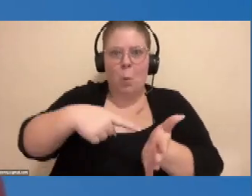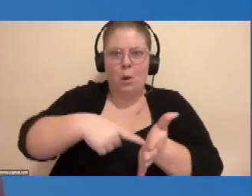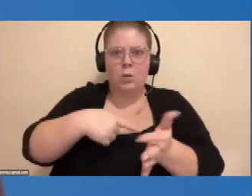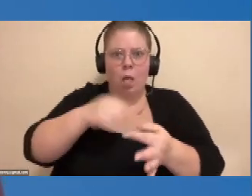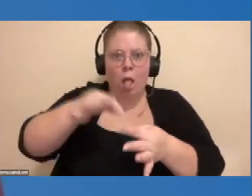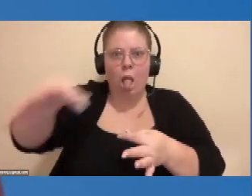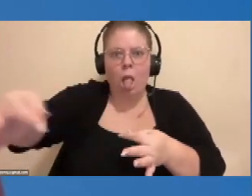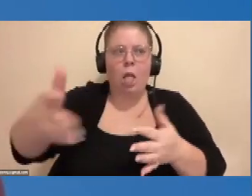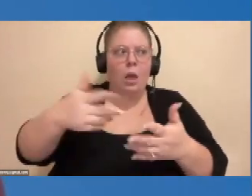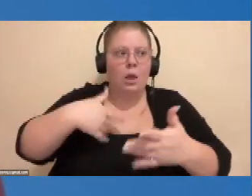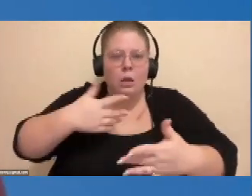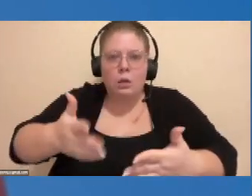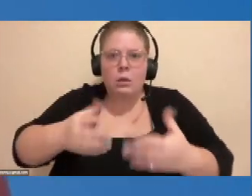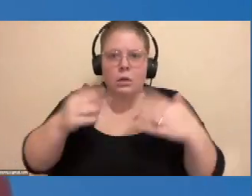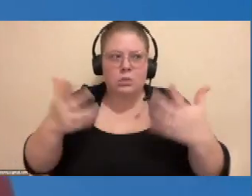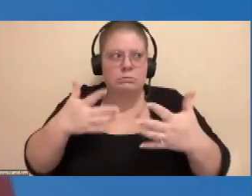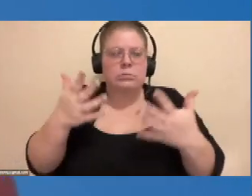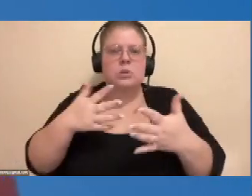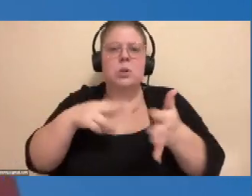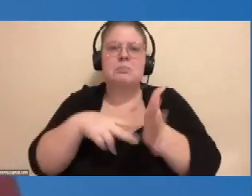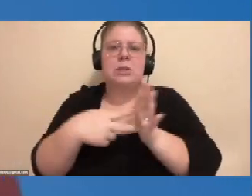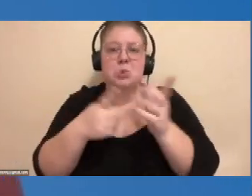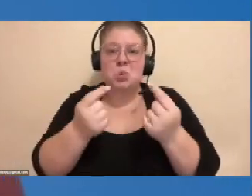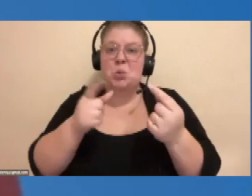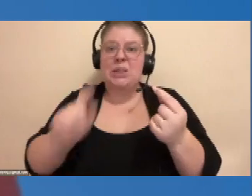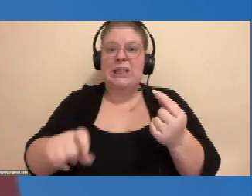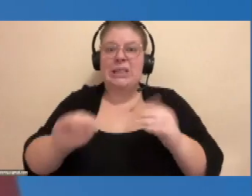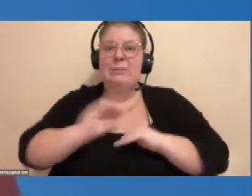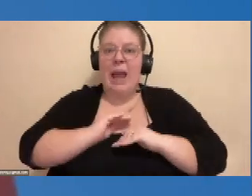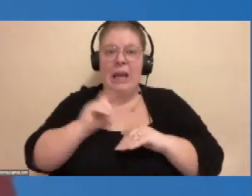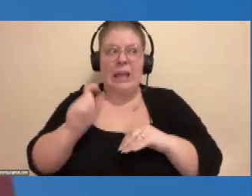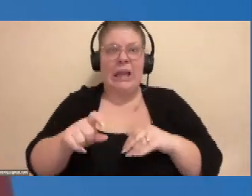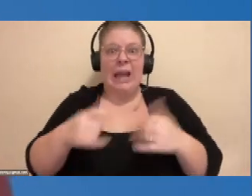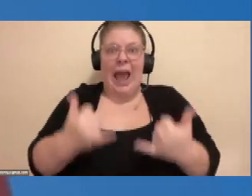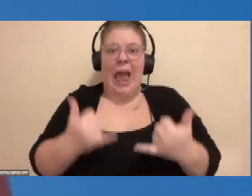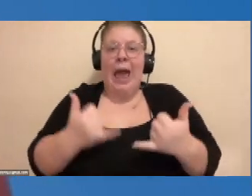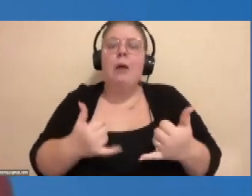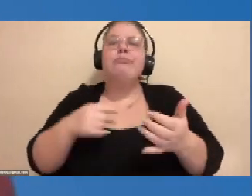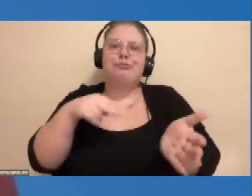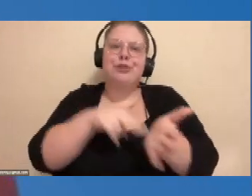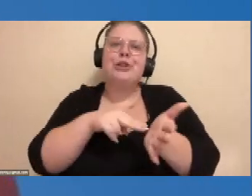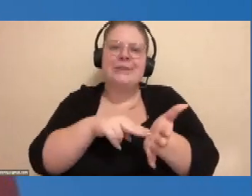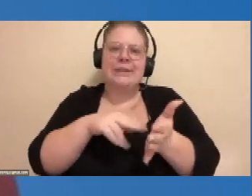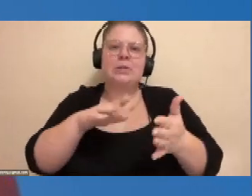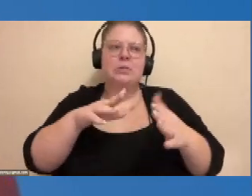get their basic needs met right away. I'm really excited about